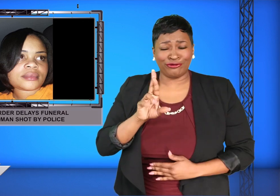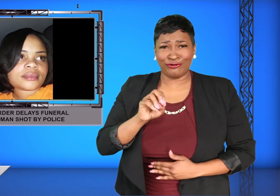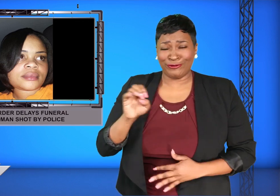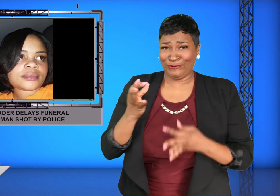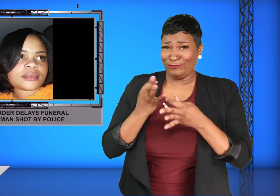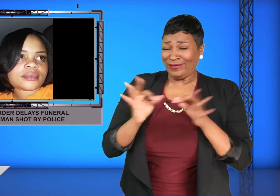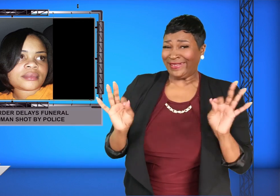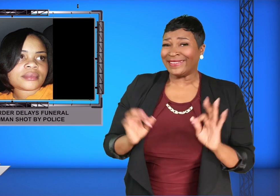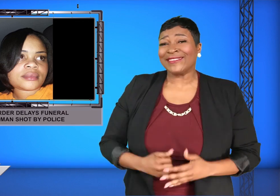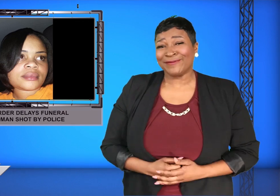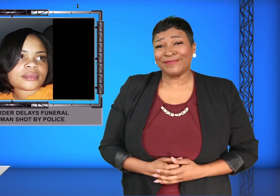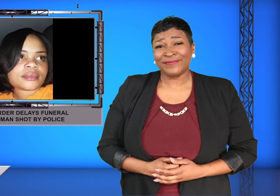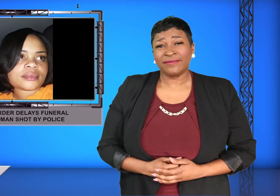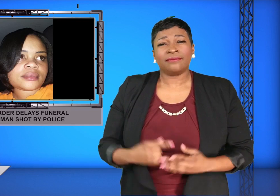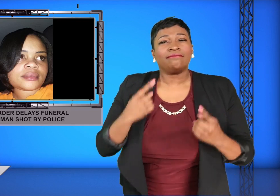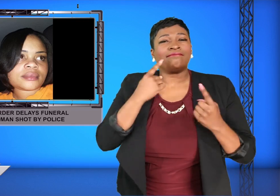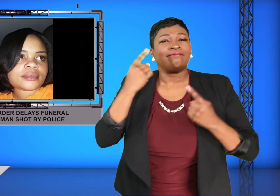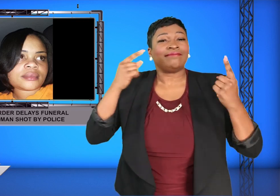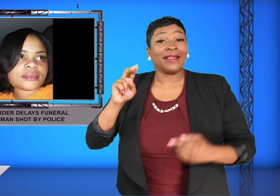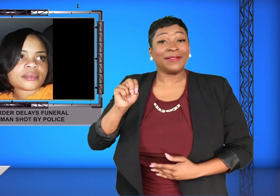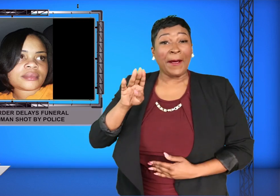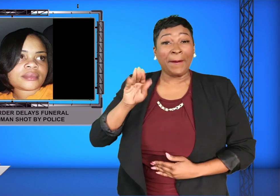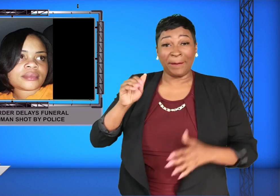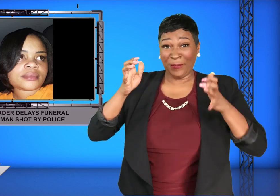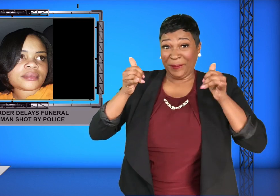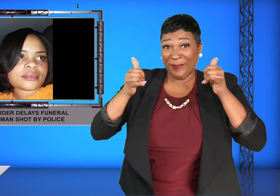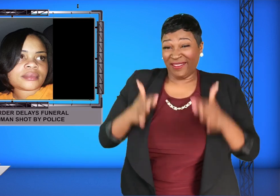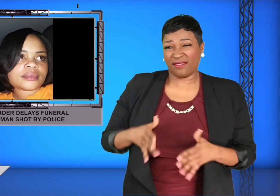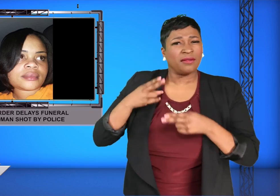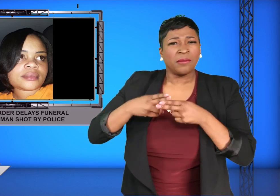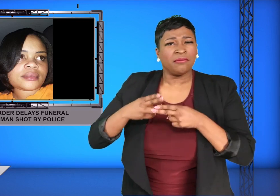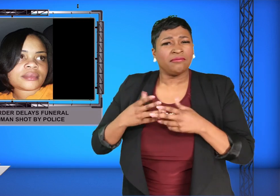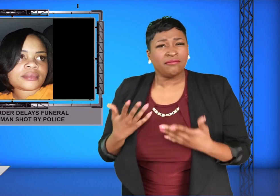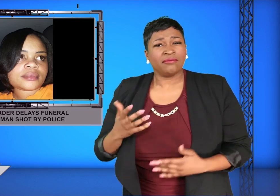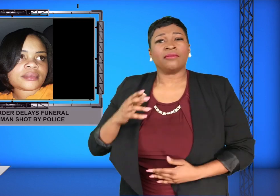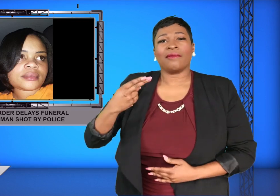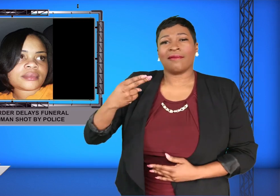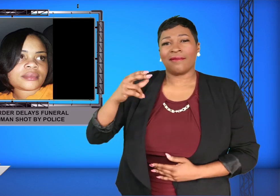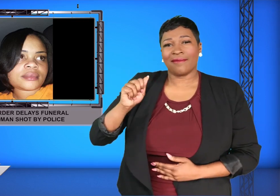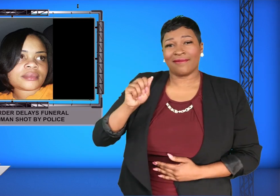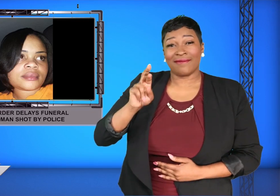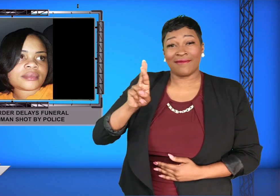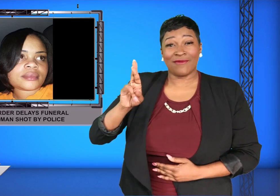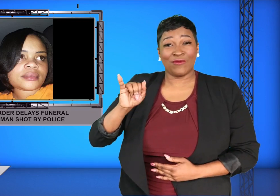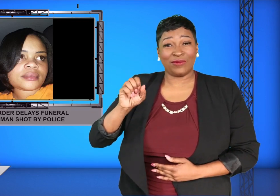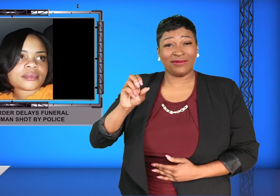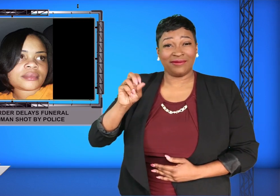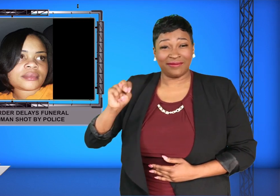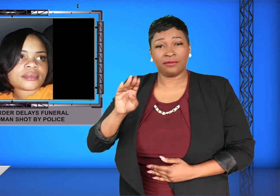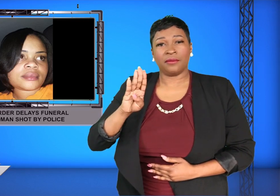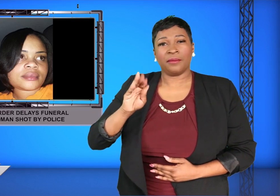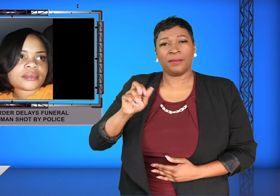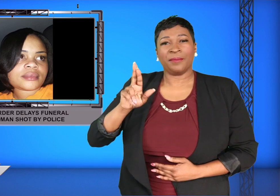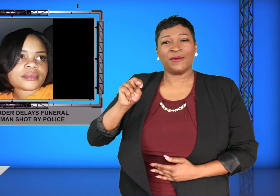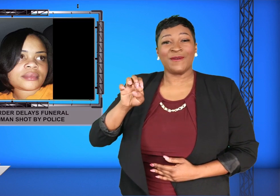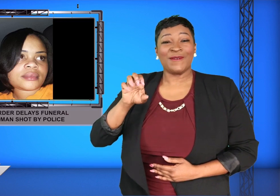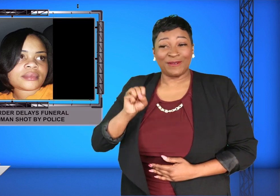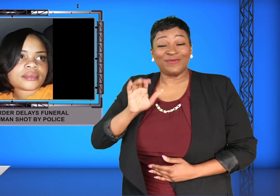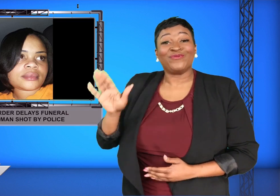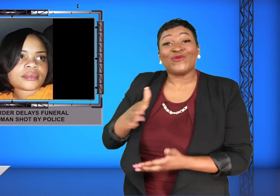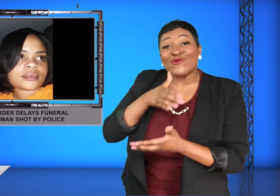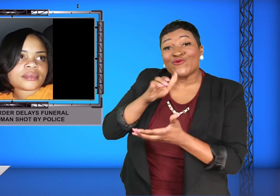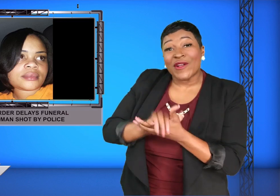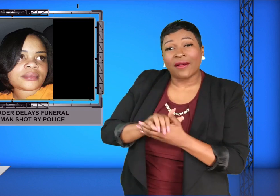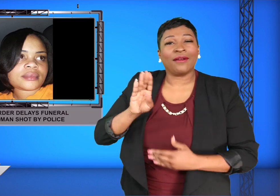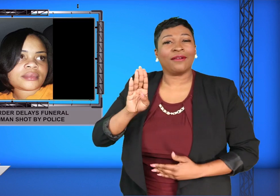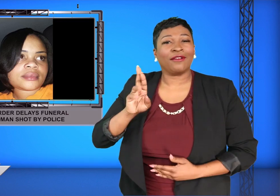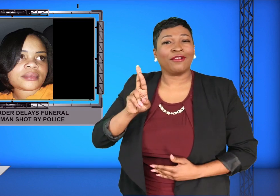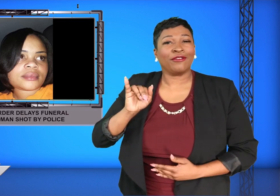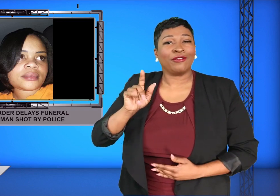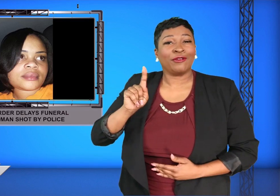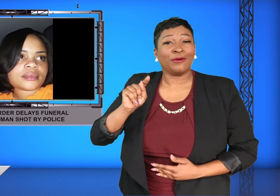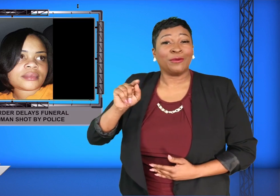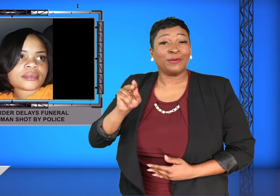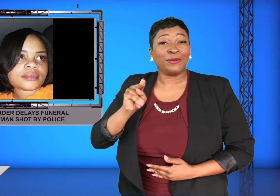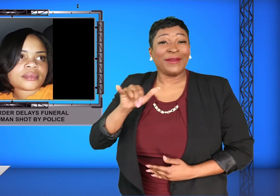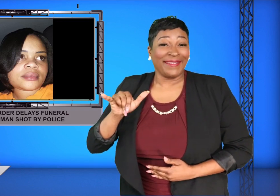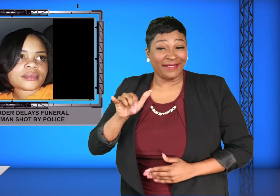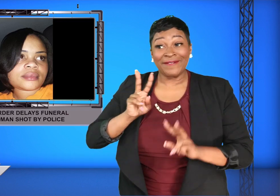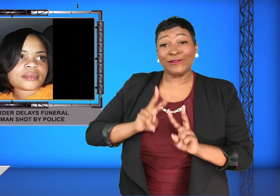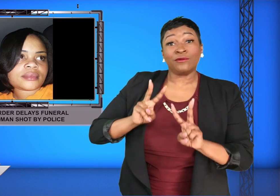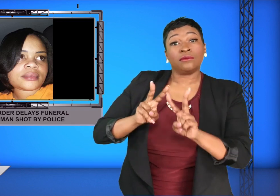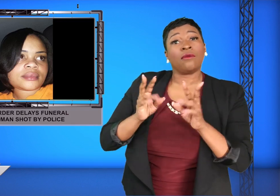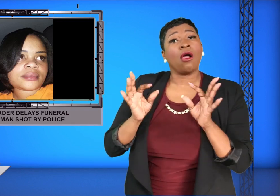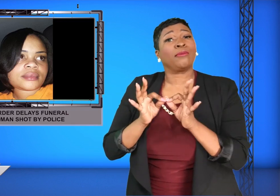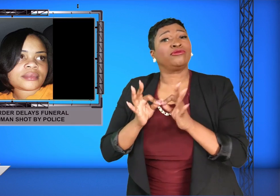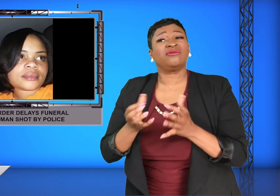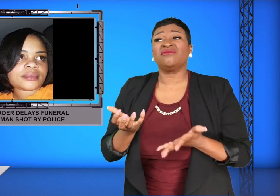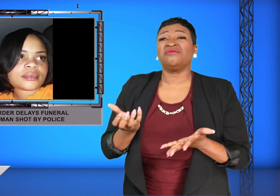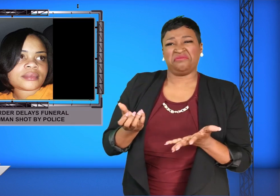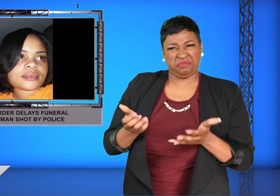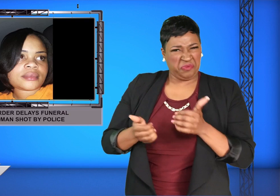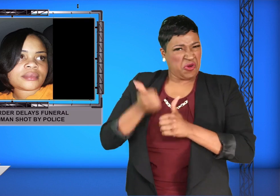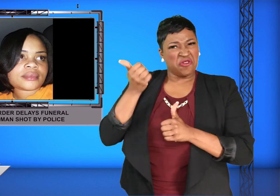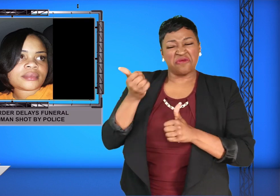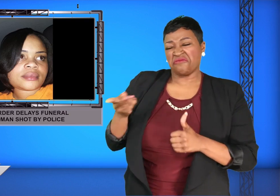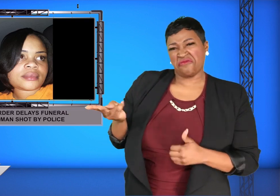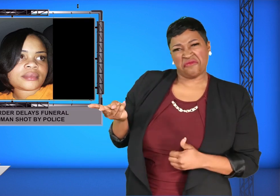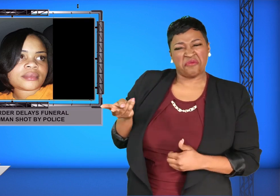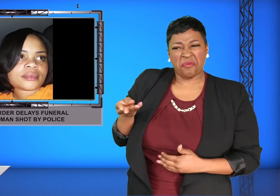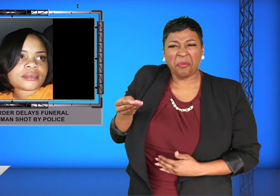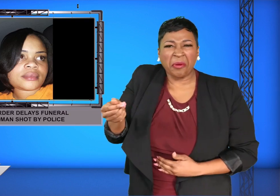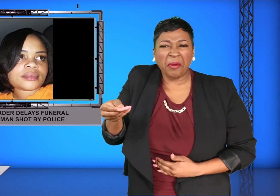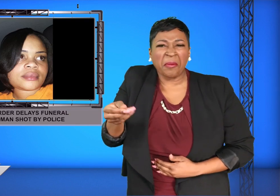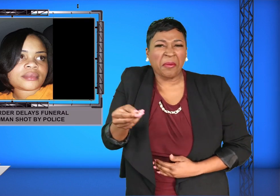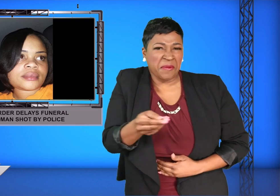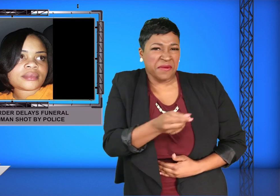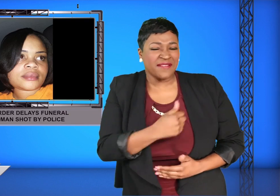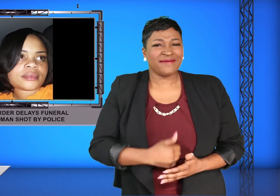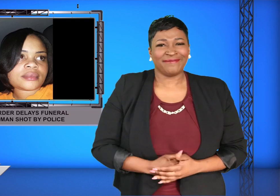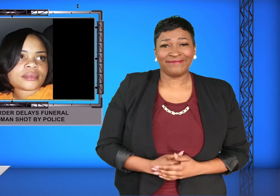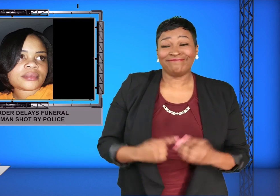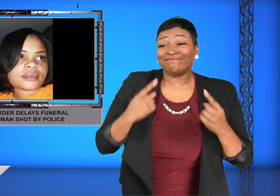NBA star Harrison Barnes and his wife Brittany are paying most of the funeral costs.